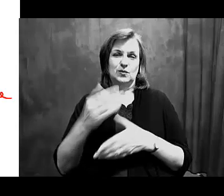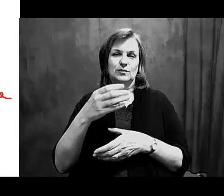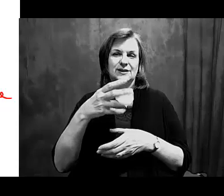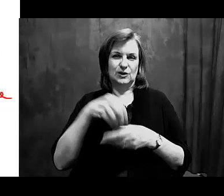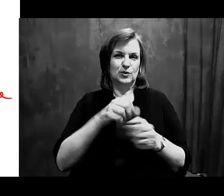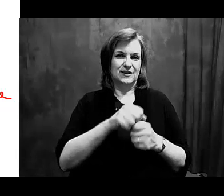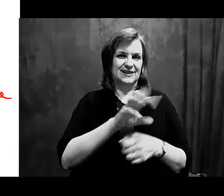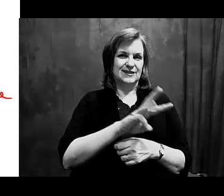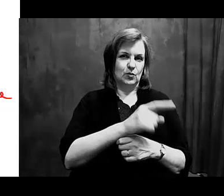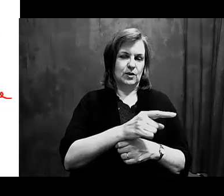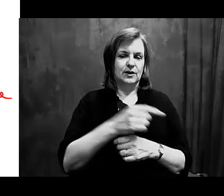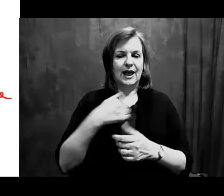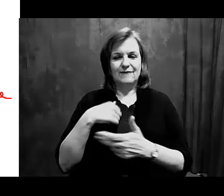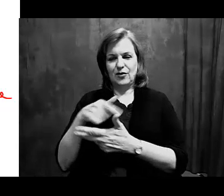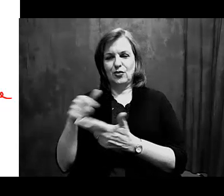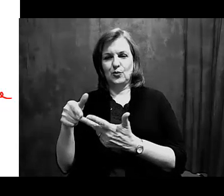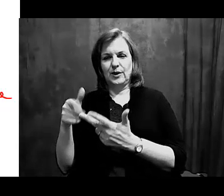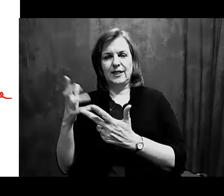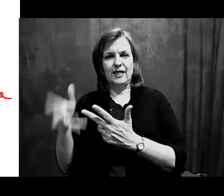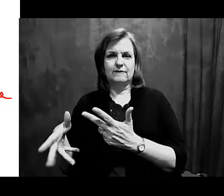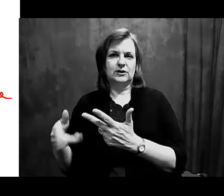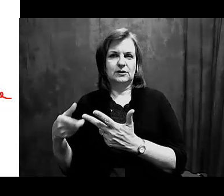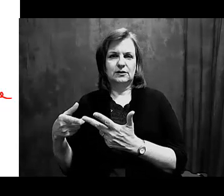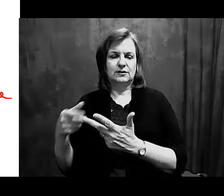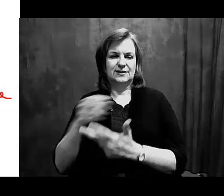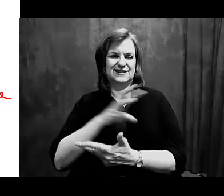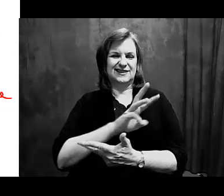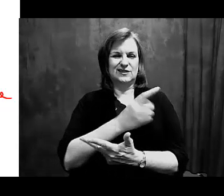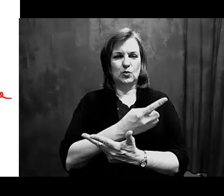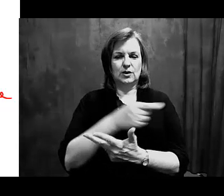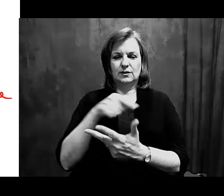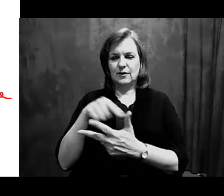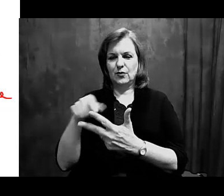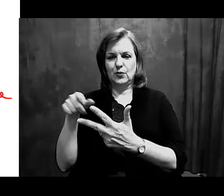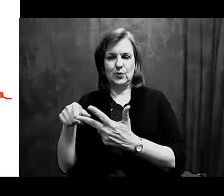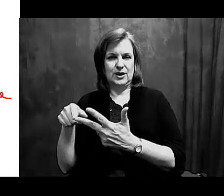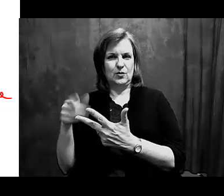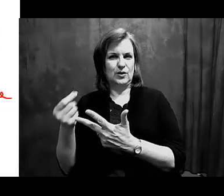so we have three left